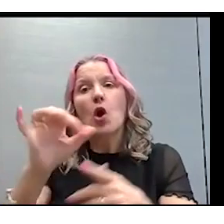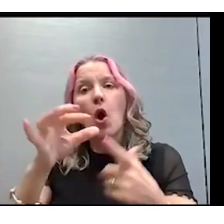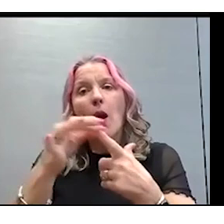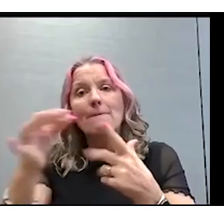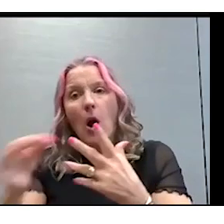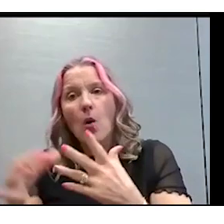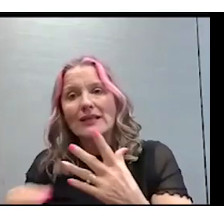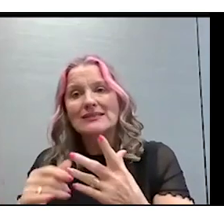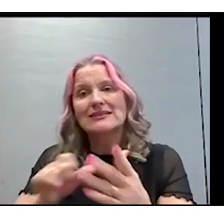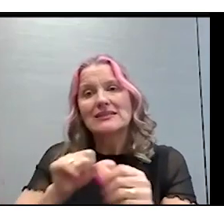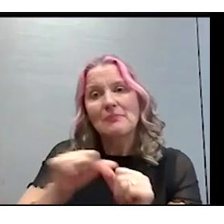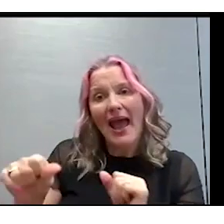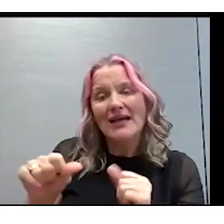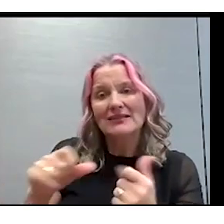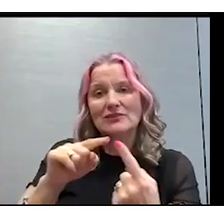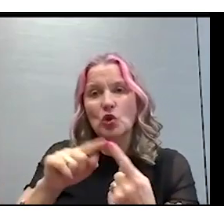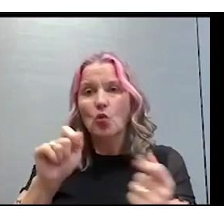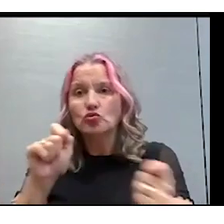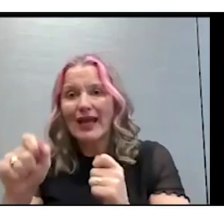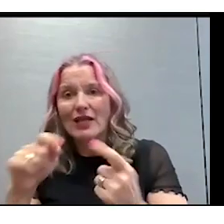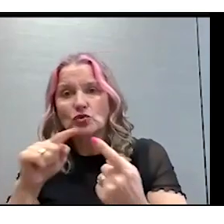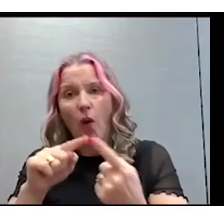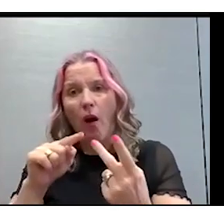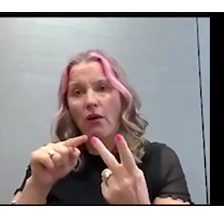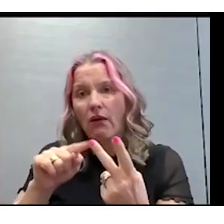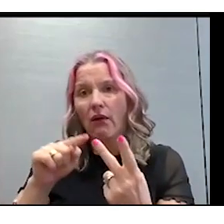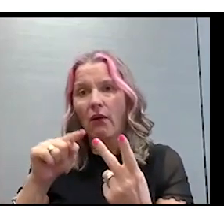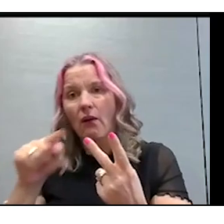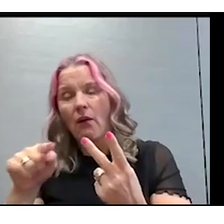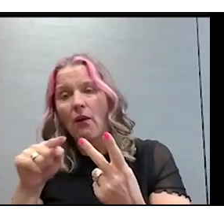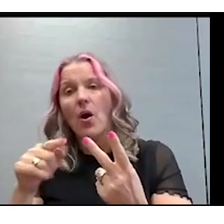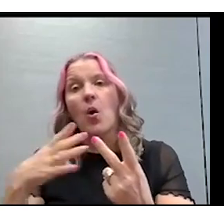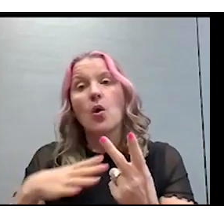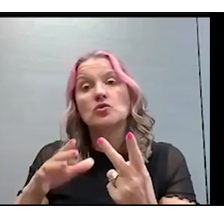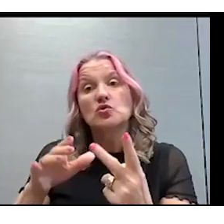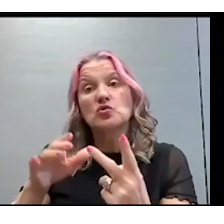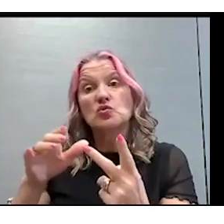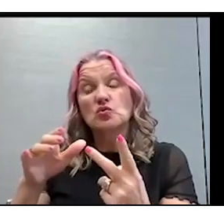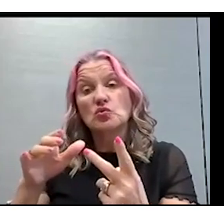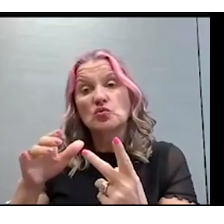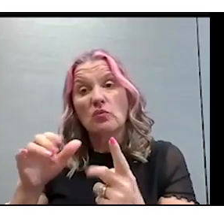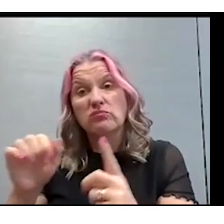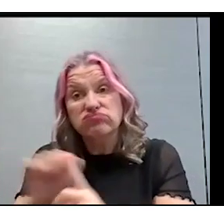You pick the top one, you might want to do further improvements to that top one.